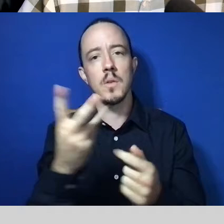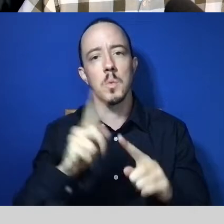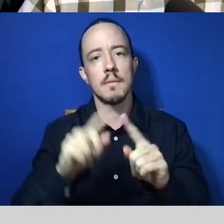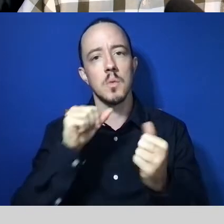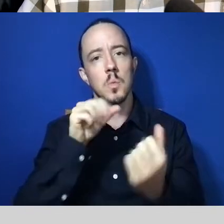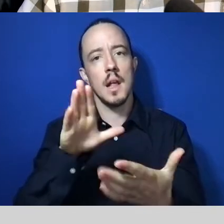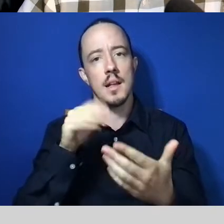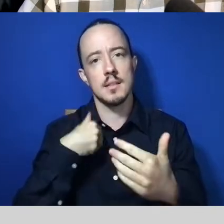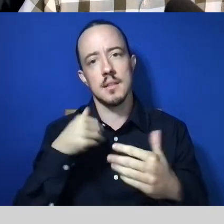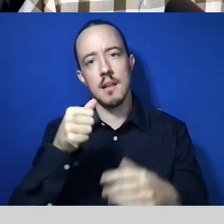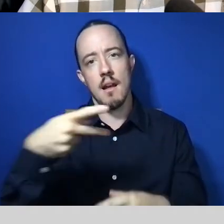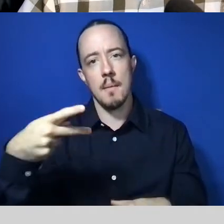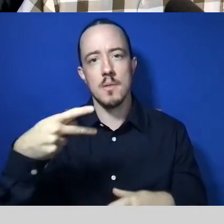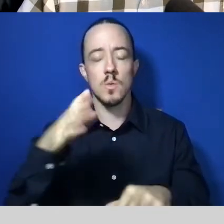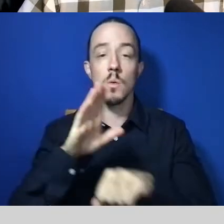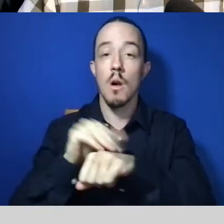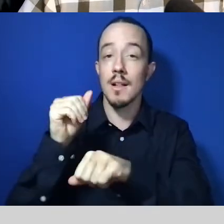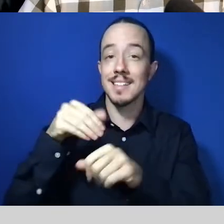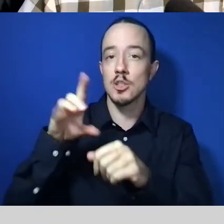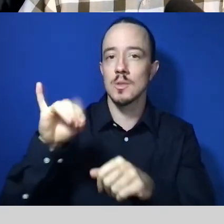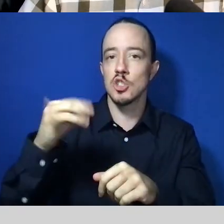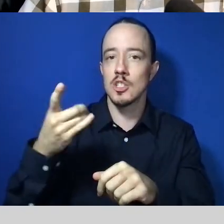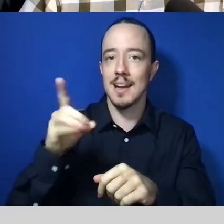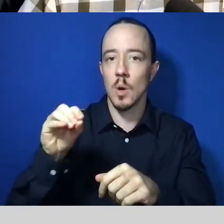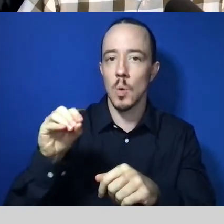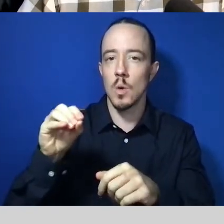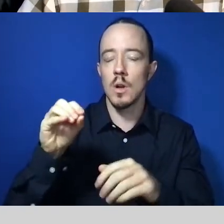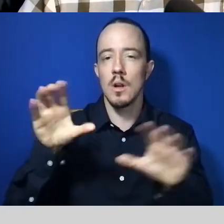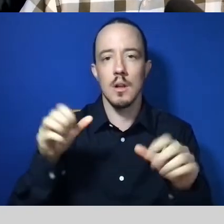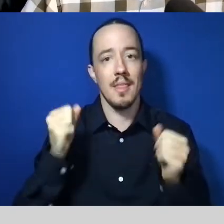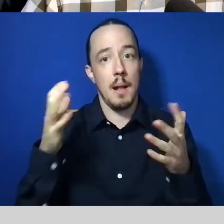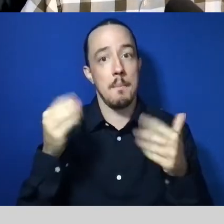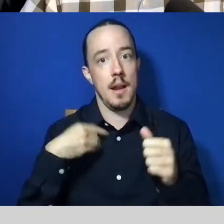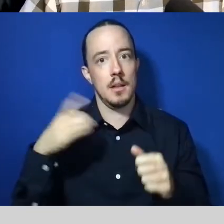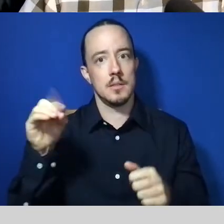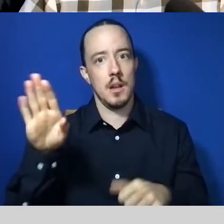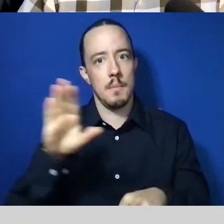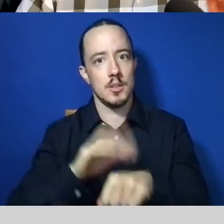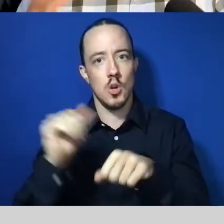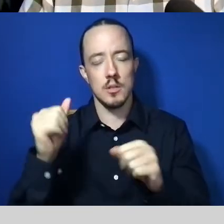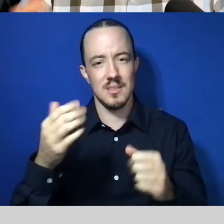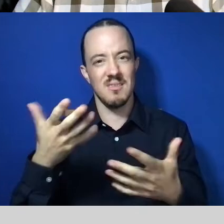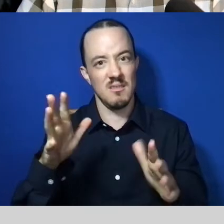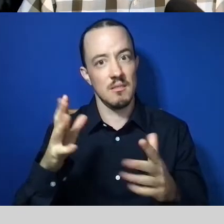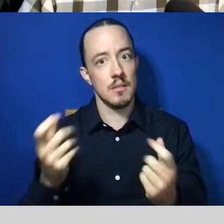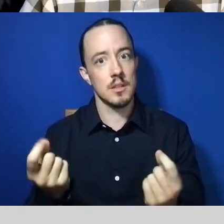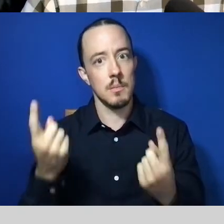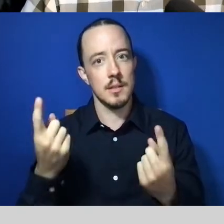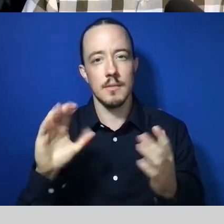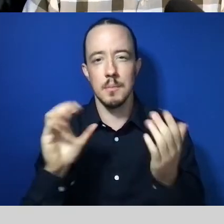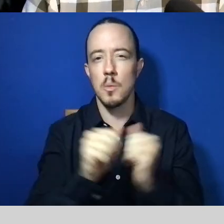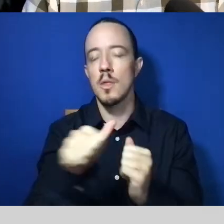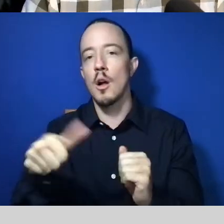and doing that many database calls was relatively expensive compared to other calls that are happening inside the app.